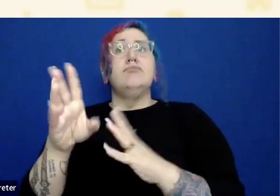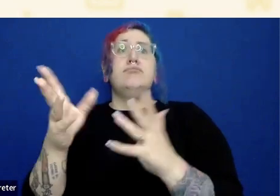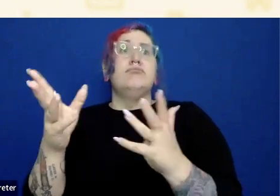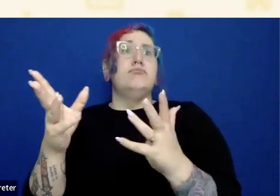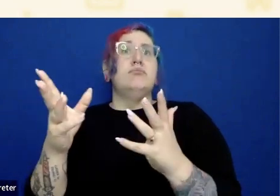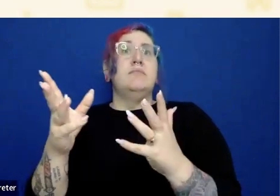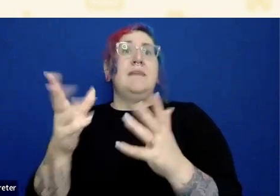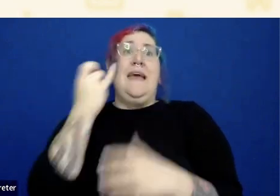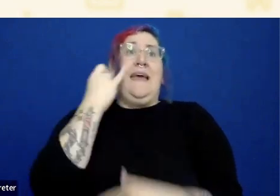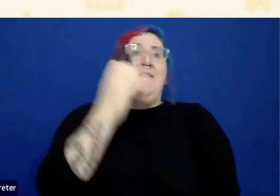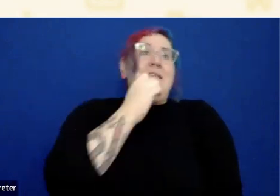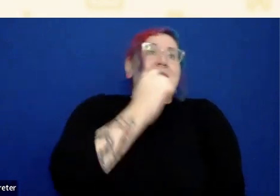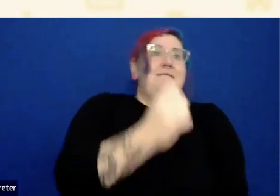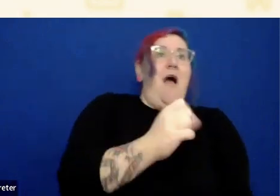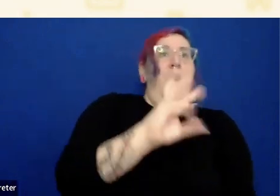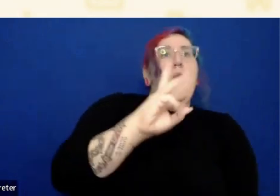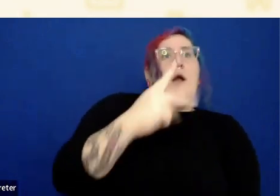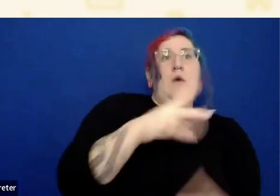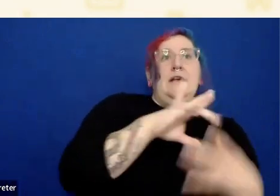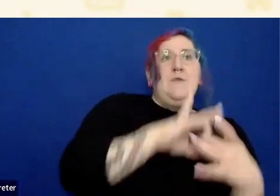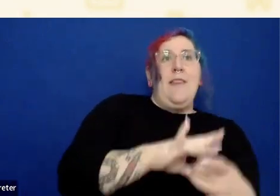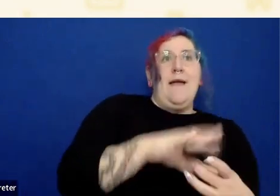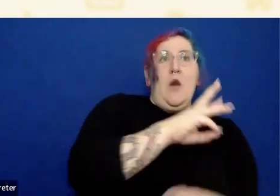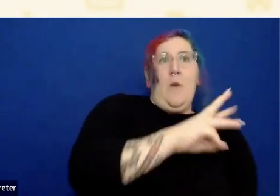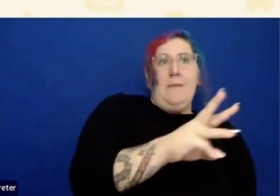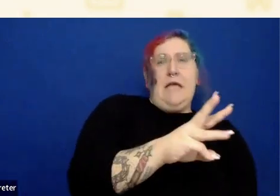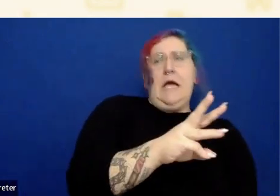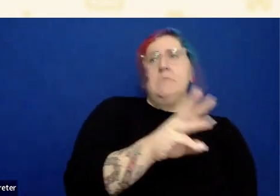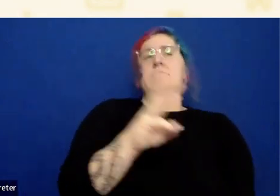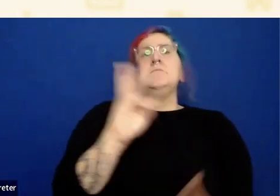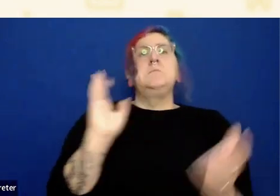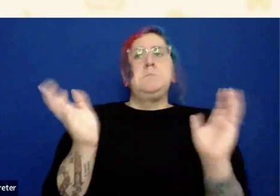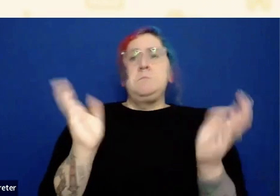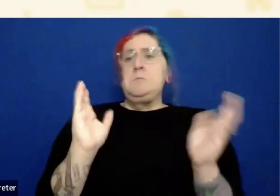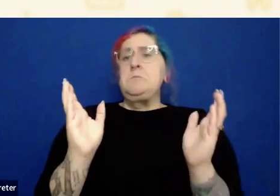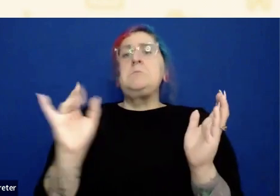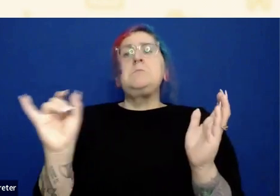What I'm saying there is there's going to be accessibility issues.